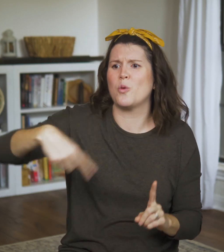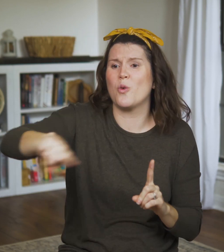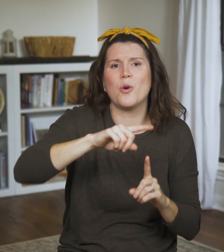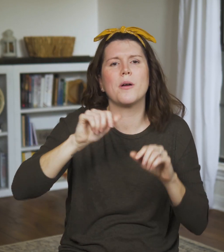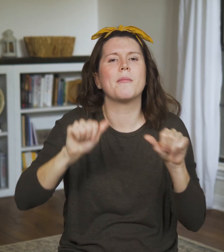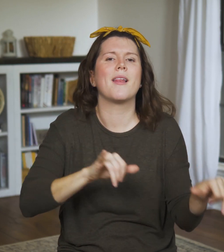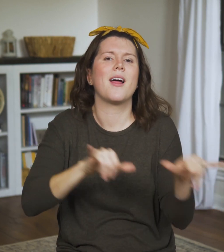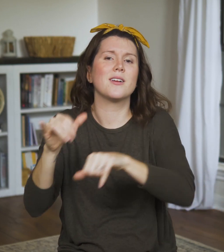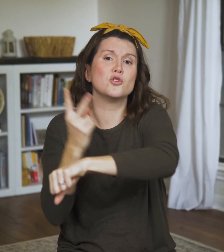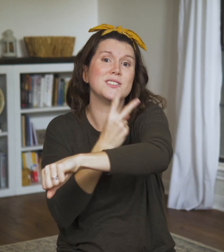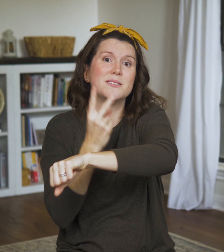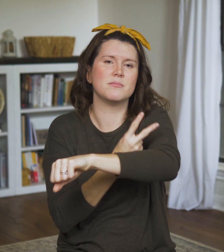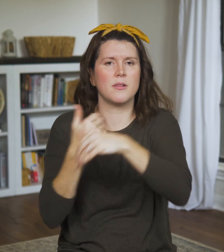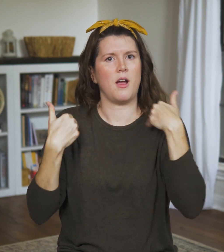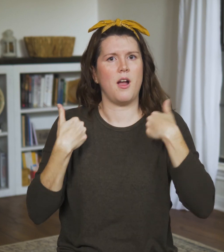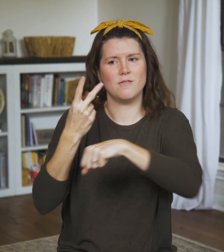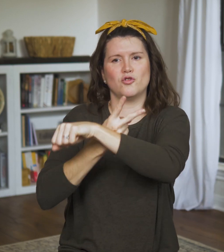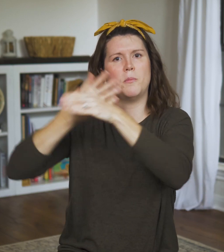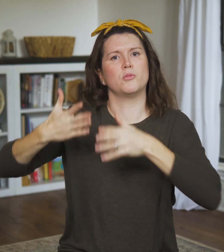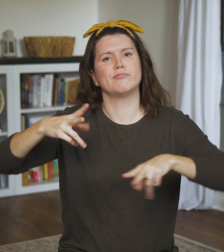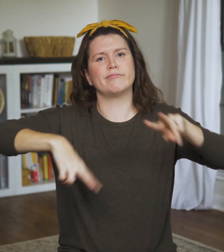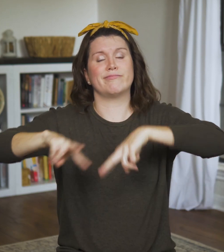and they don’t want to be left out!